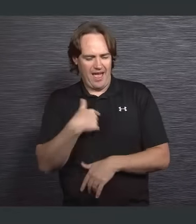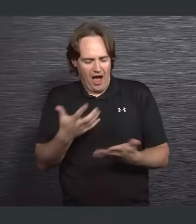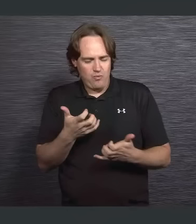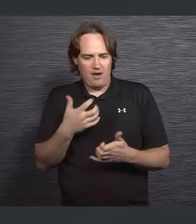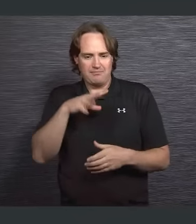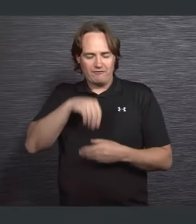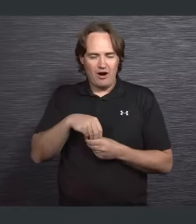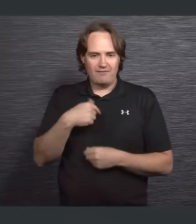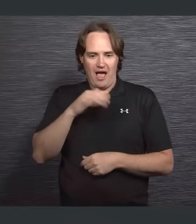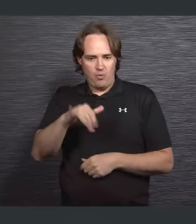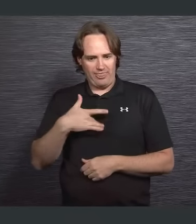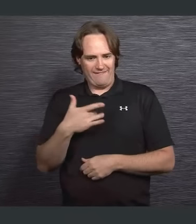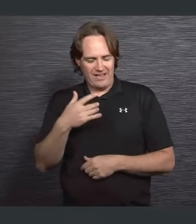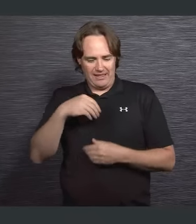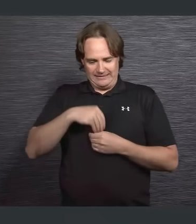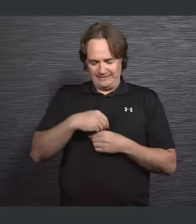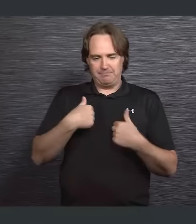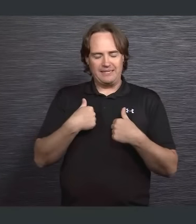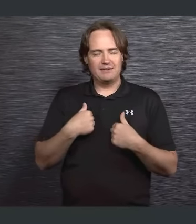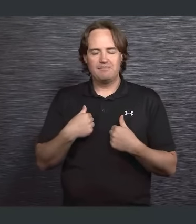you have really done just that.